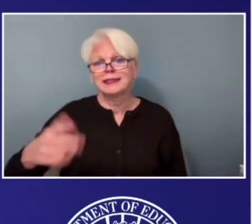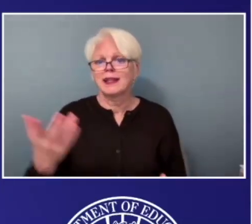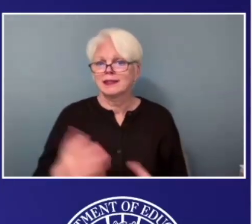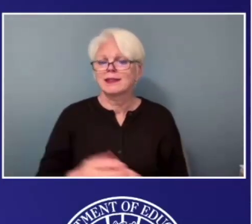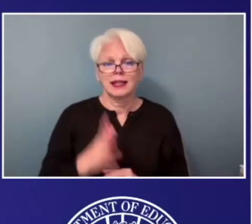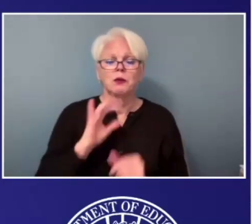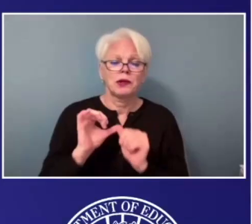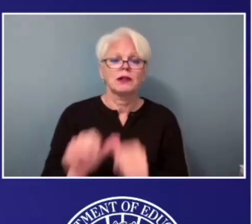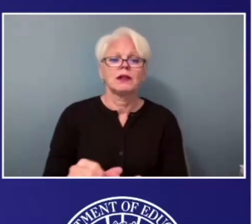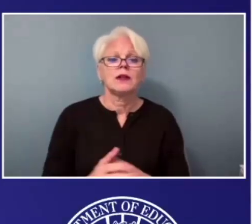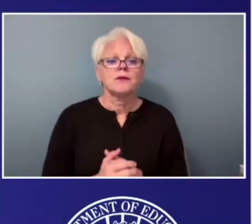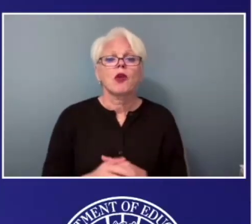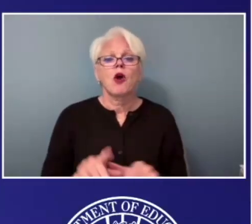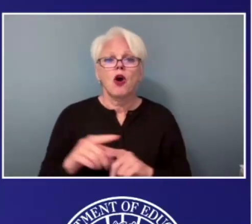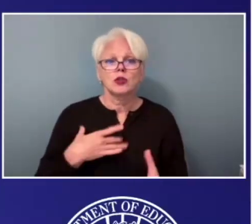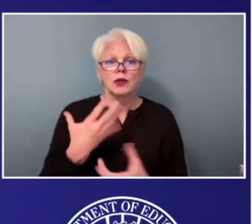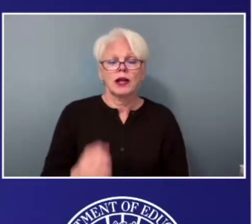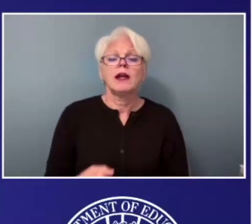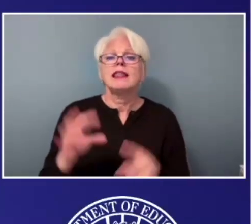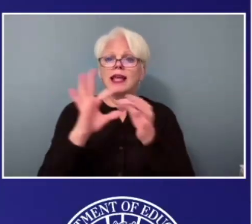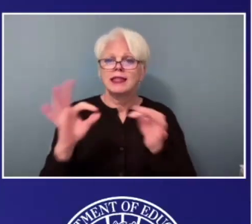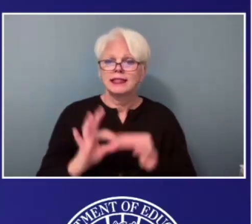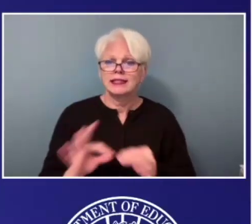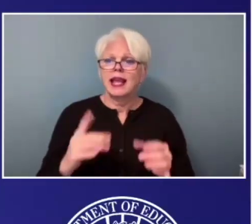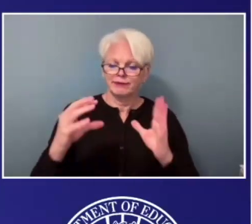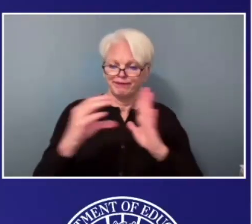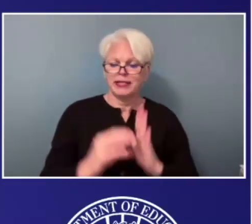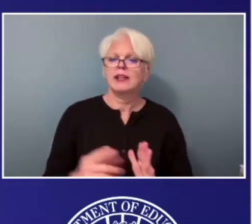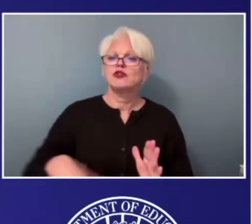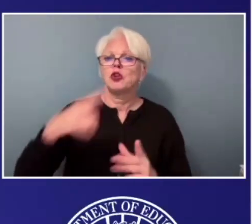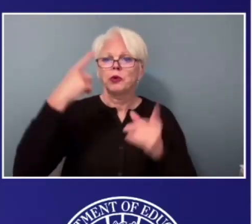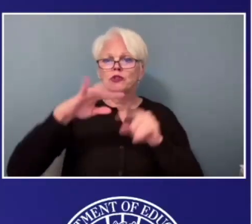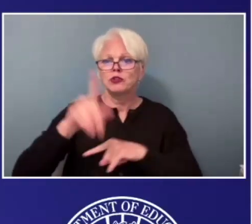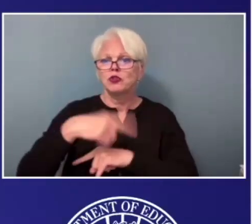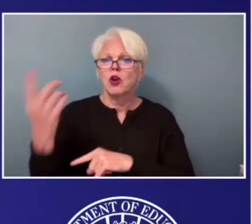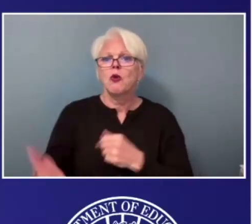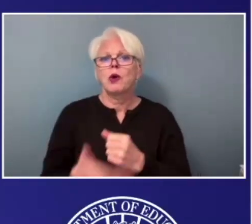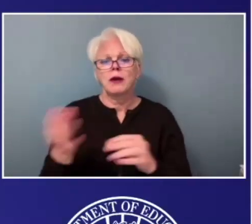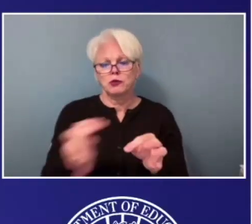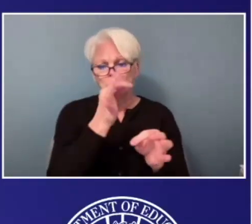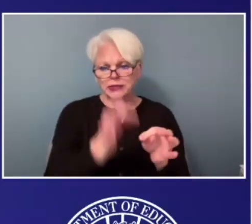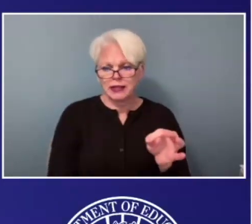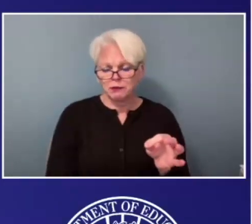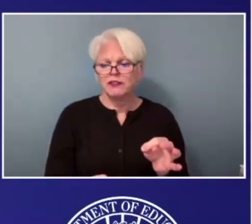We are also confident that the text that you've agreed upon today will help simplify an overly complex student loan system.